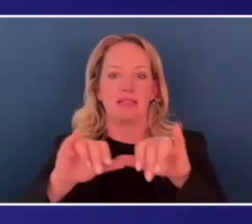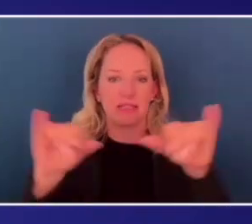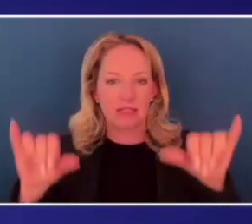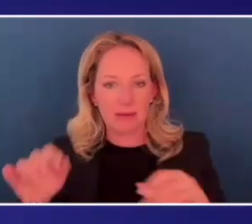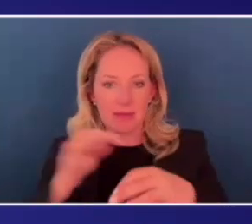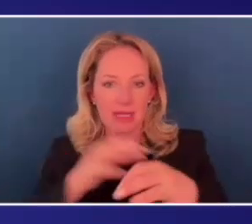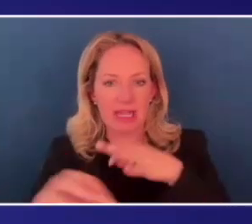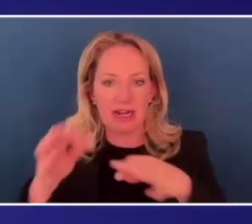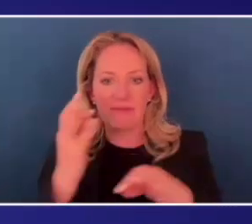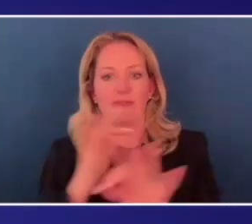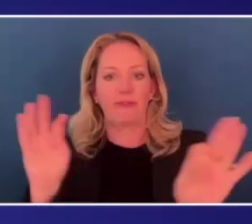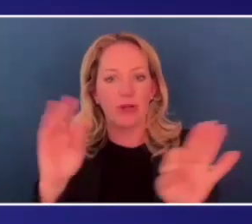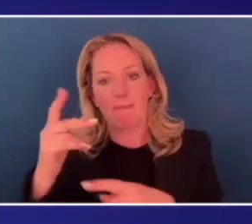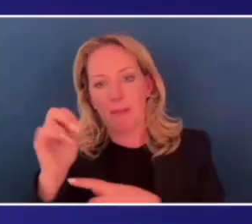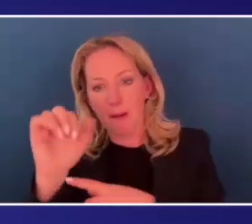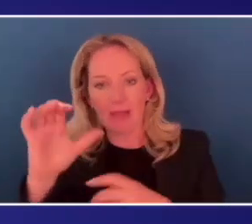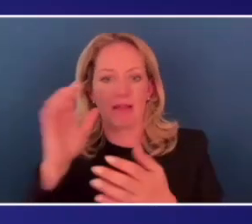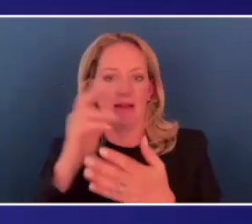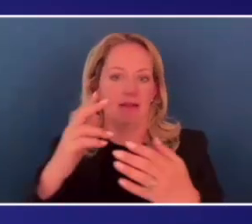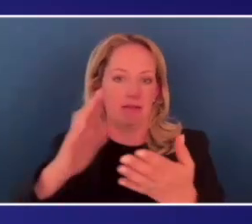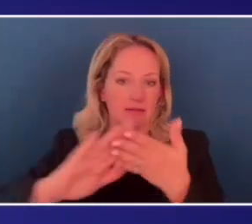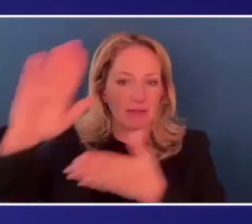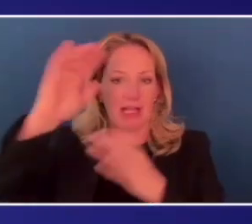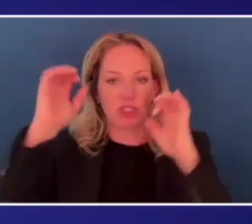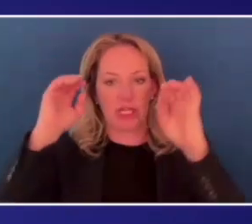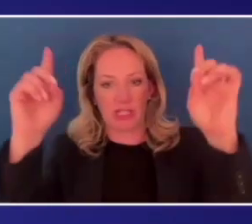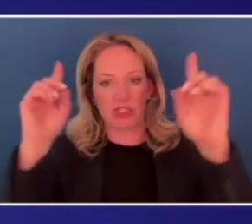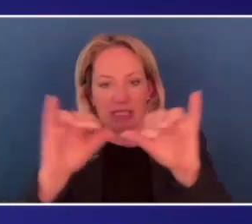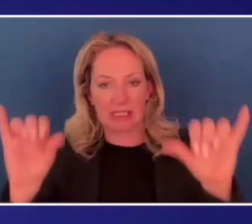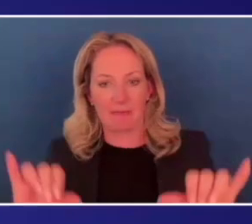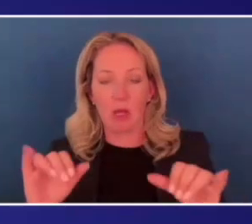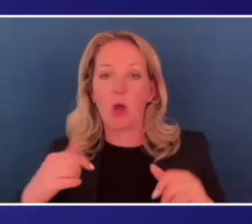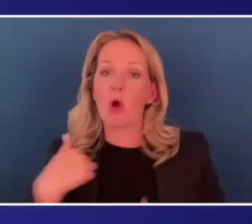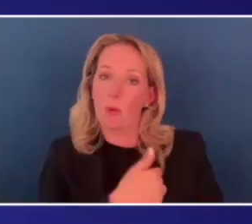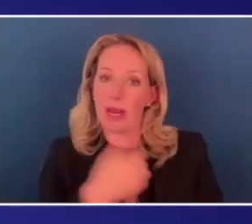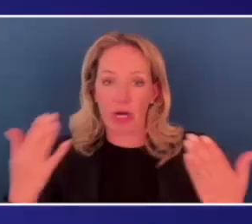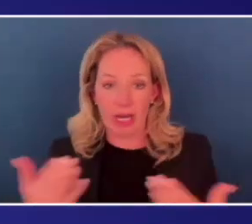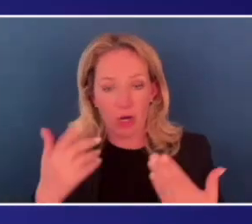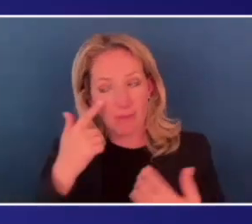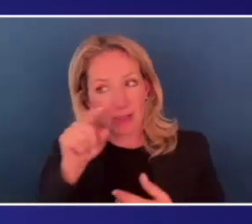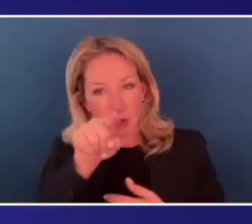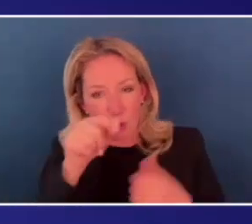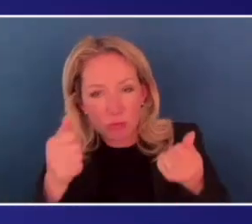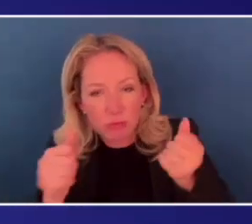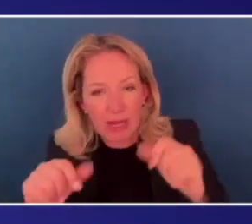So we're here because you guys want to hurt. Borrowers, you want to hurt future students and I think that's despicable.